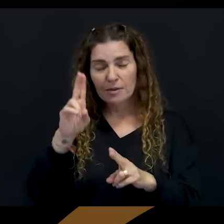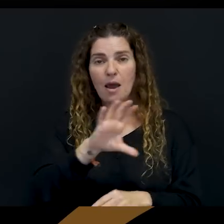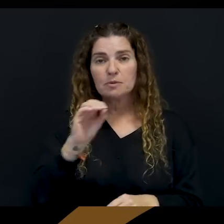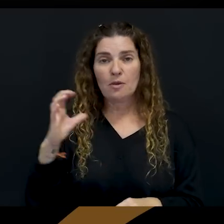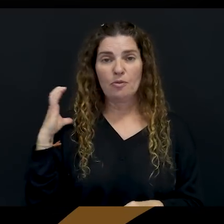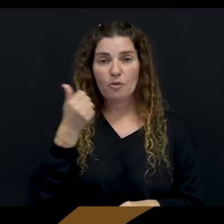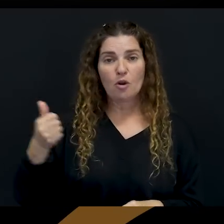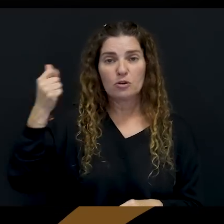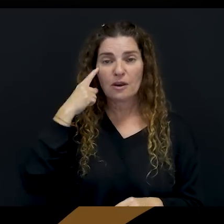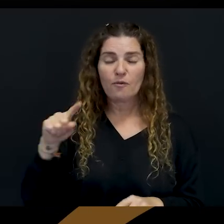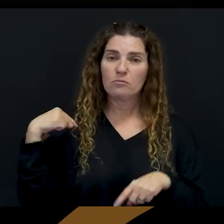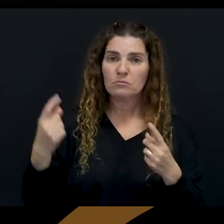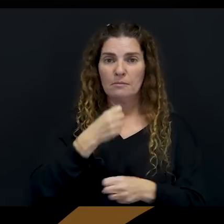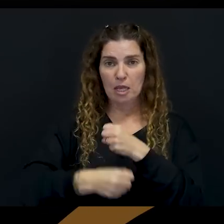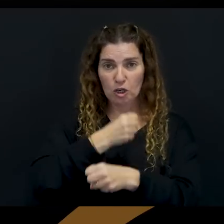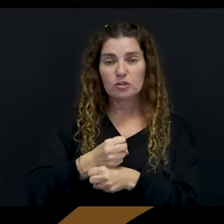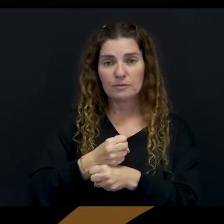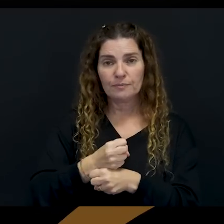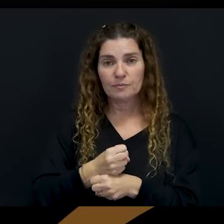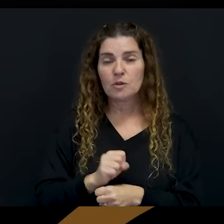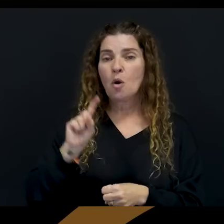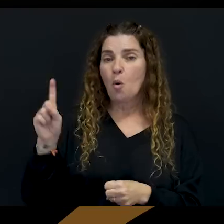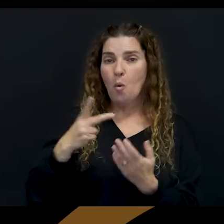One of the projects I'm most proud of is our NaviLens project.